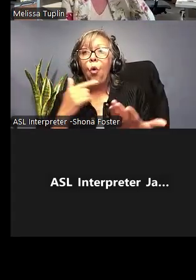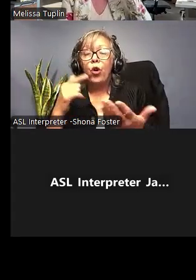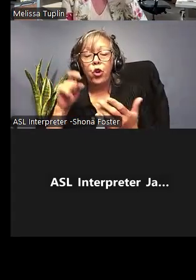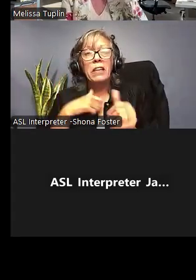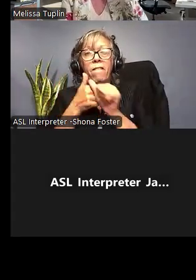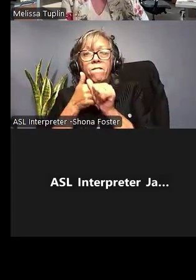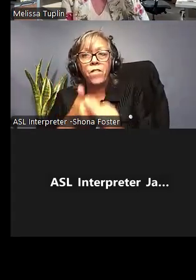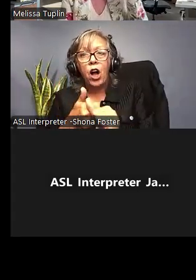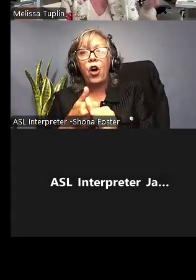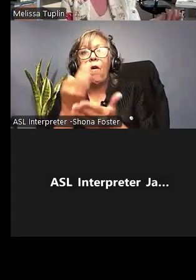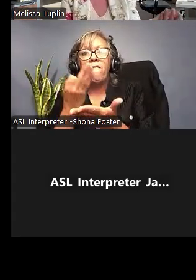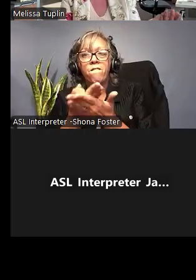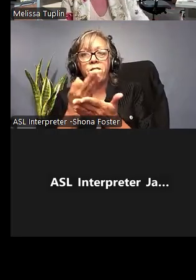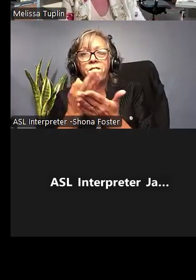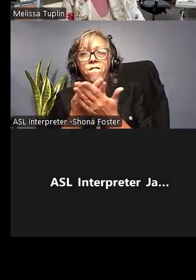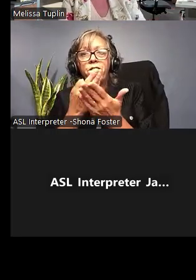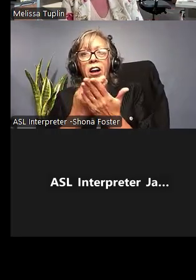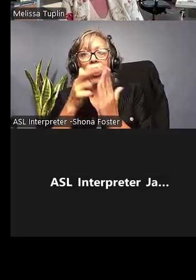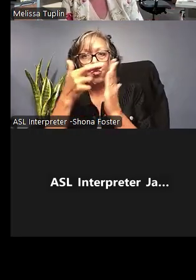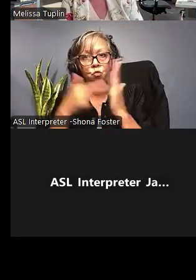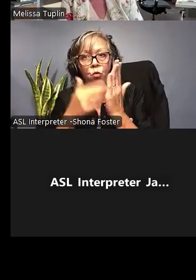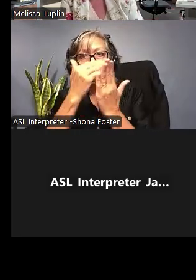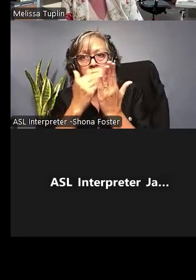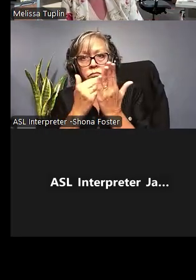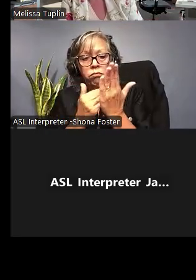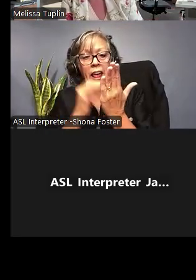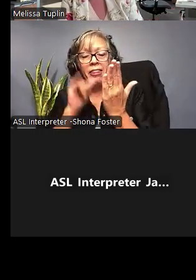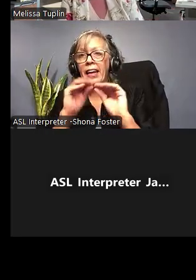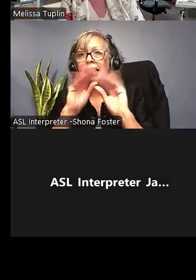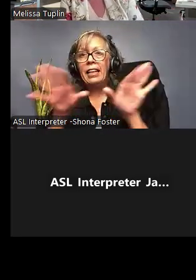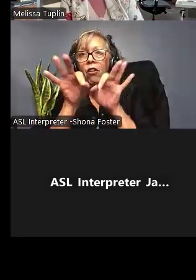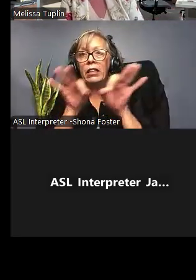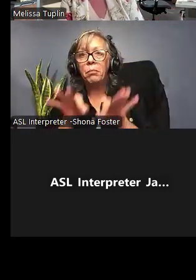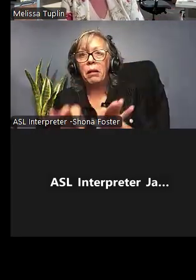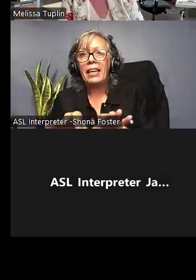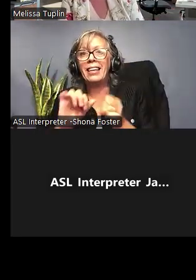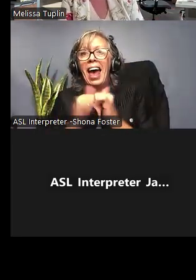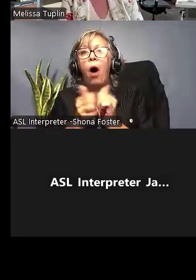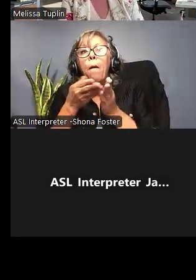will be laid out in an investment agreement, which outlines how public funding cannot be used for